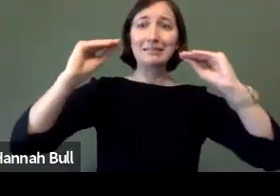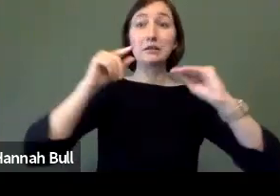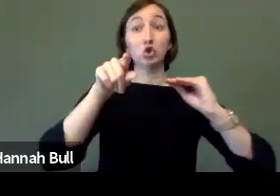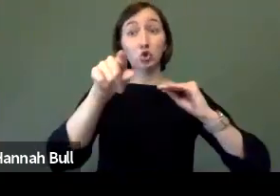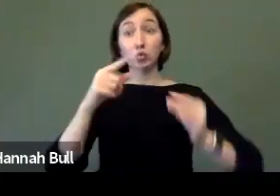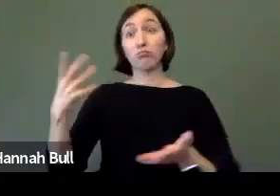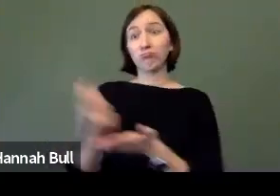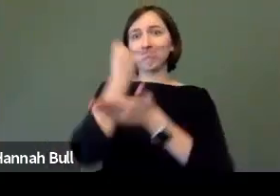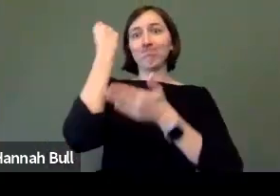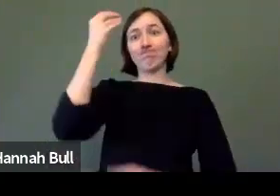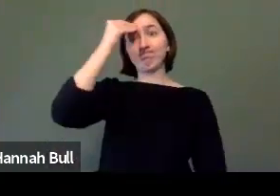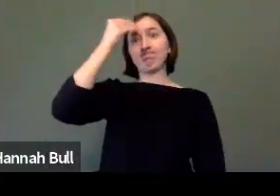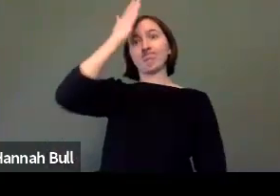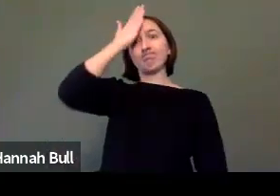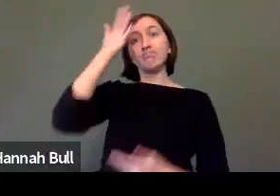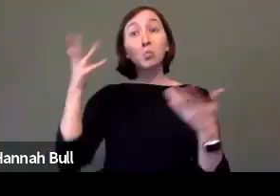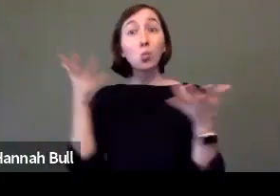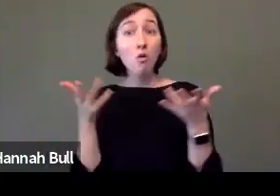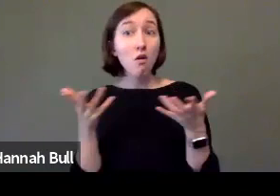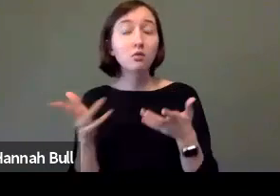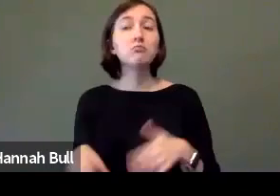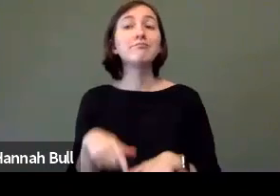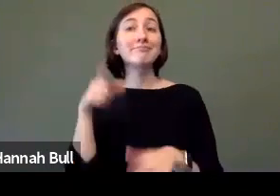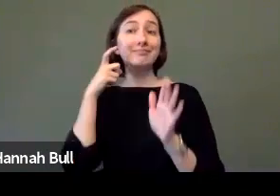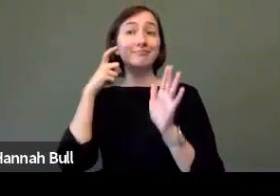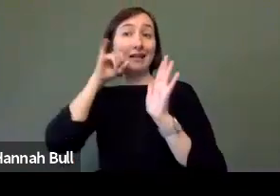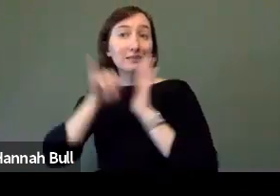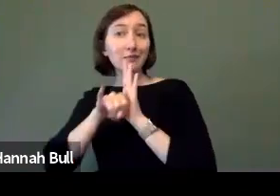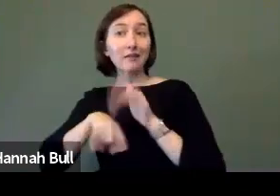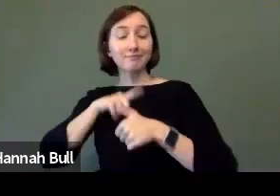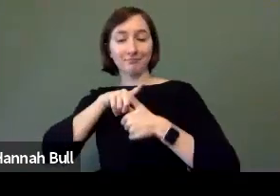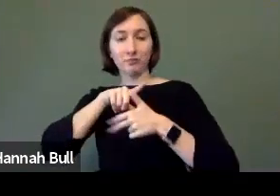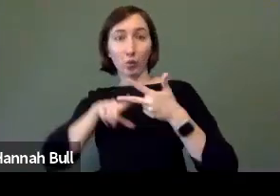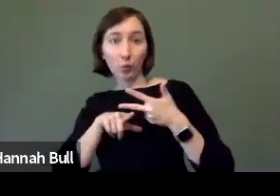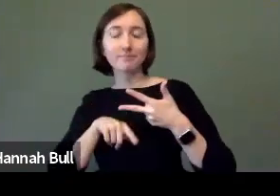is identify 3 impacts of COVID-19 on mental health